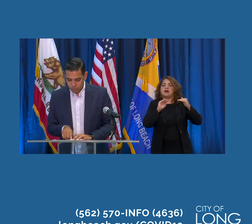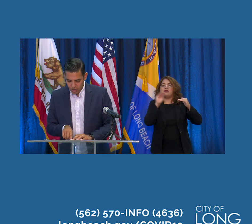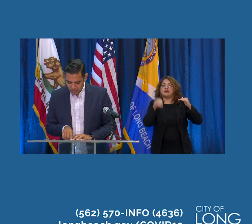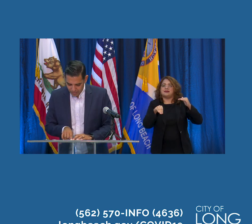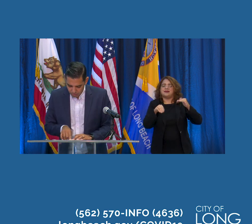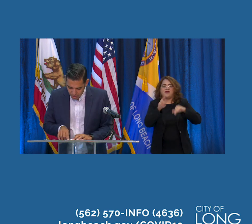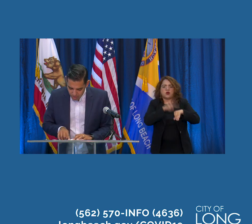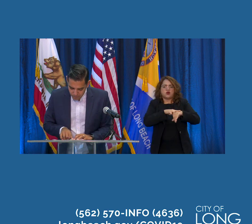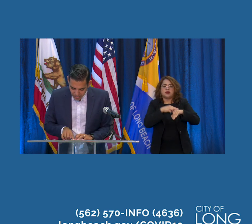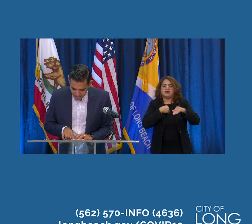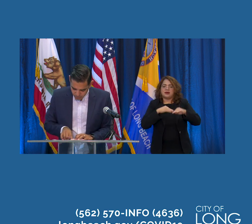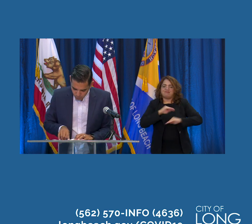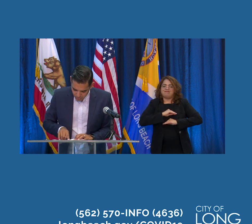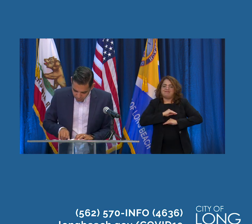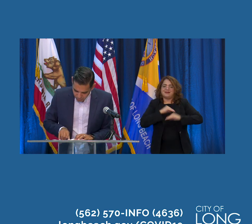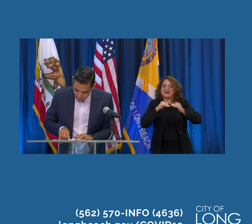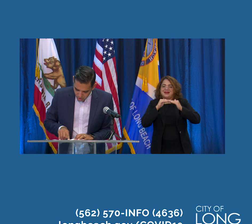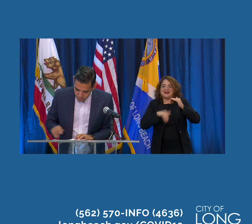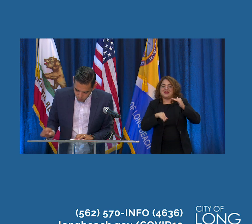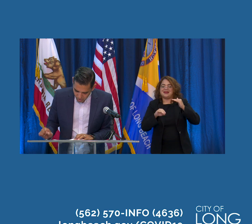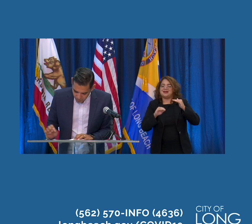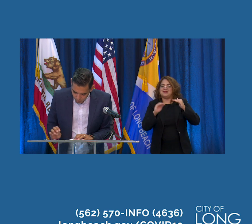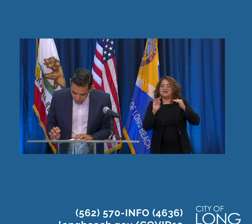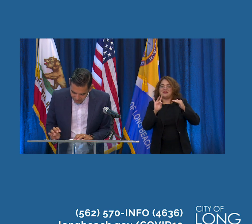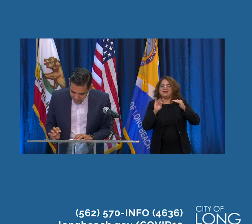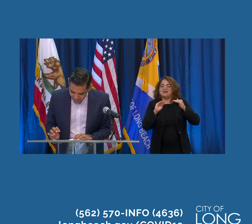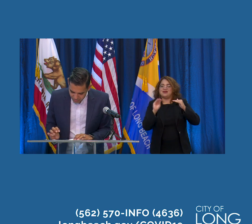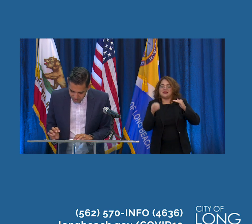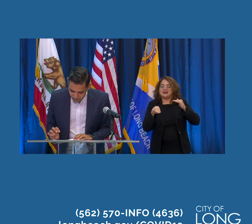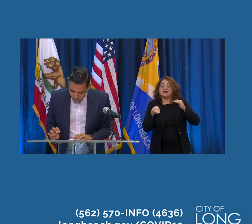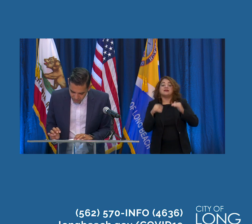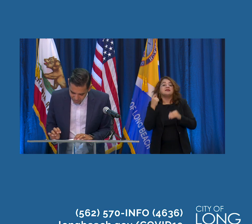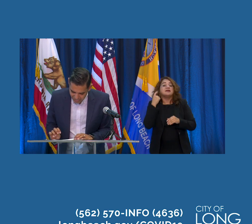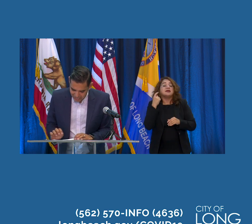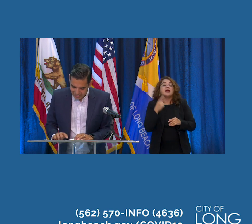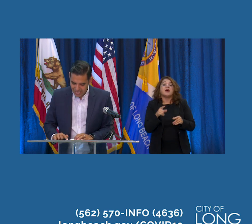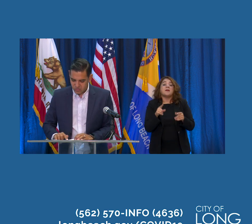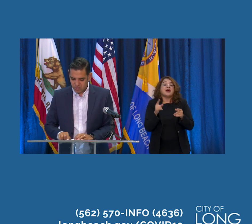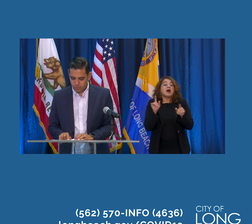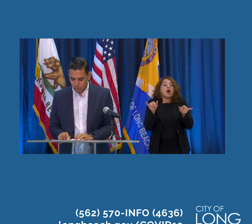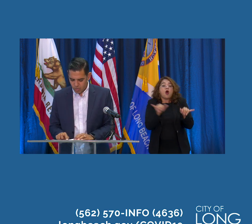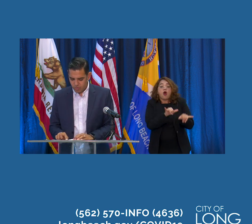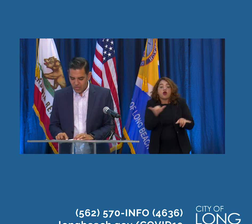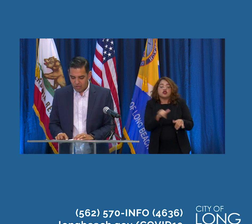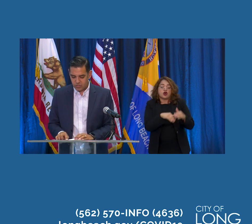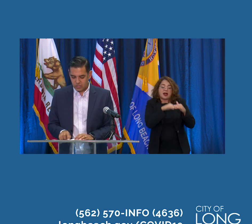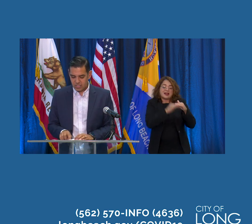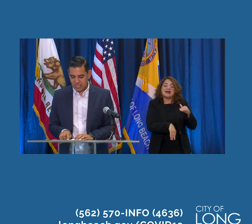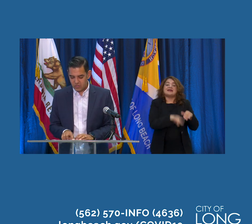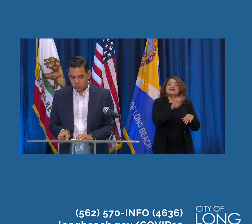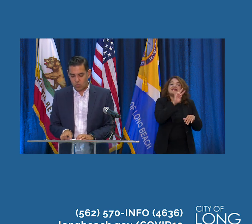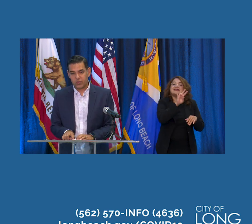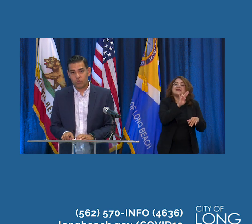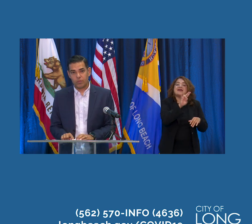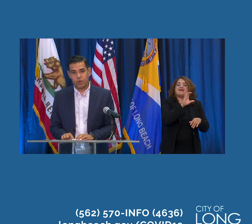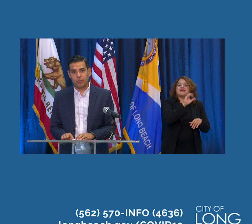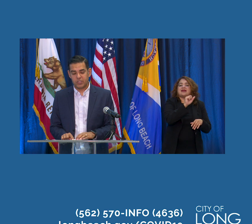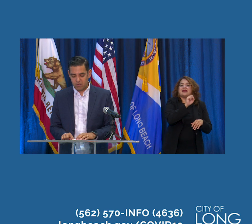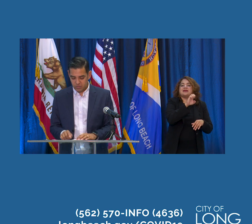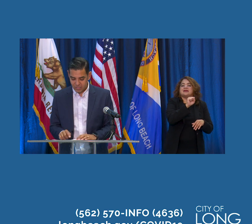we'll talk about, and, but we, they also want more than 7 daily cases per one hundred thousand, is what the purple tier is.